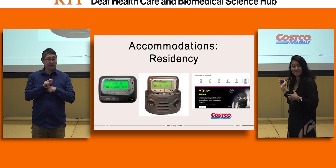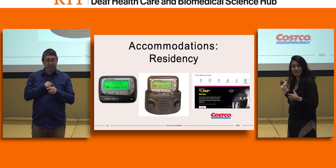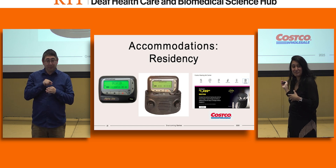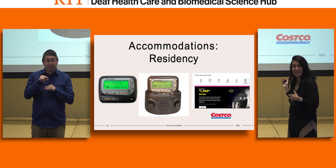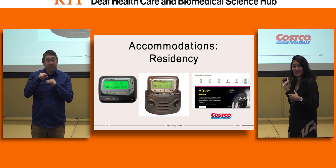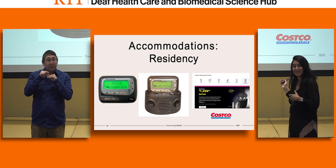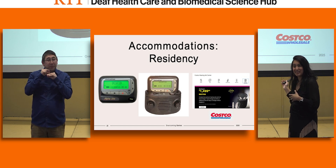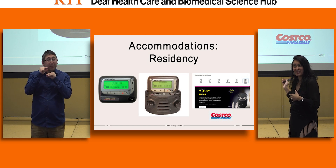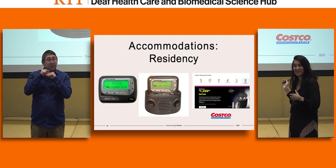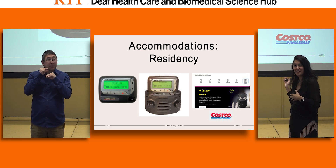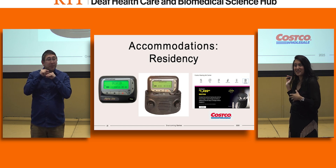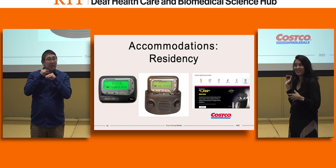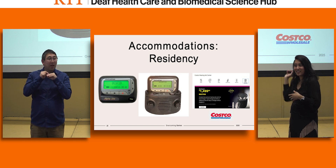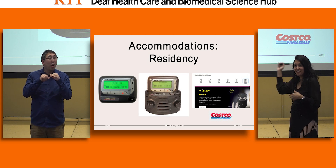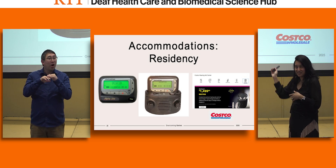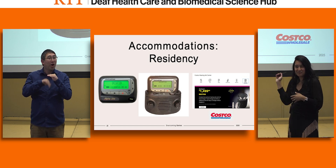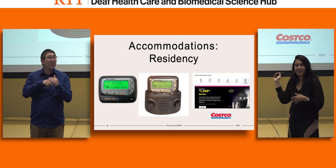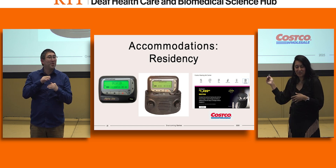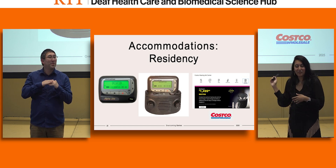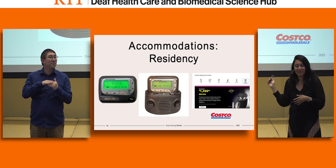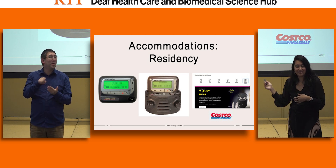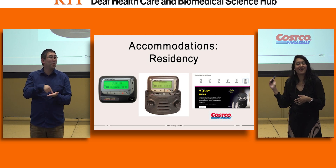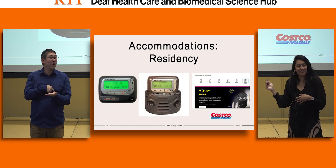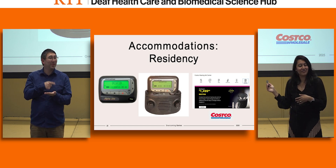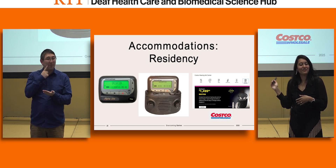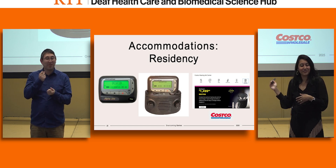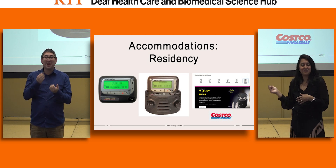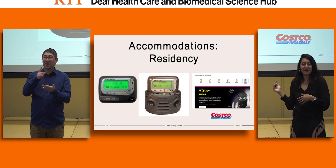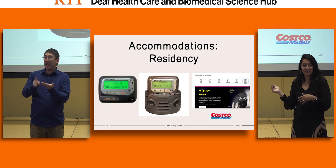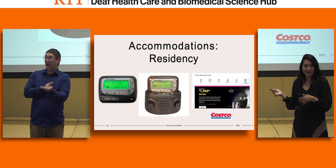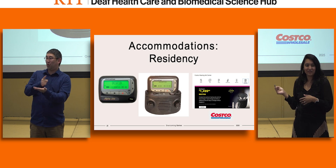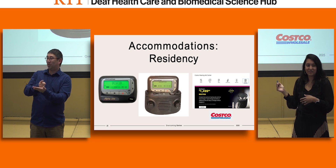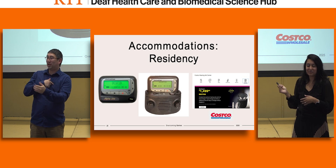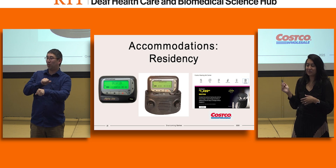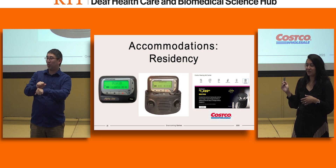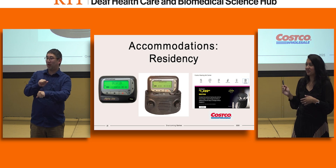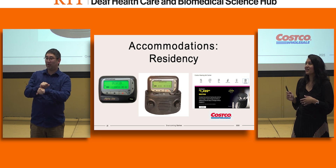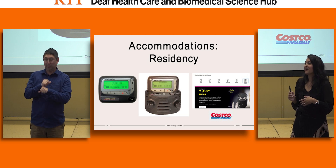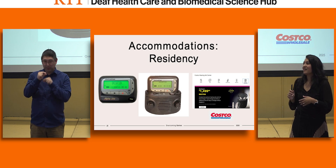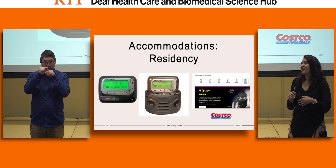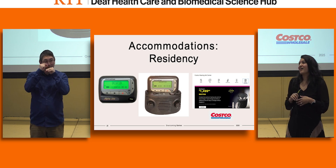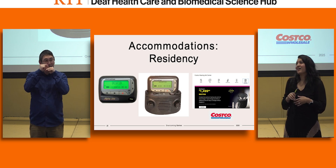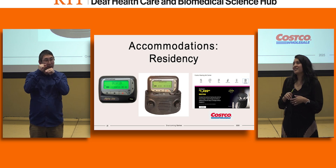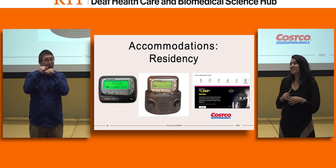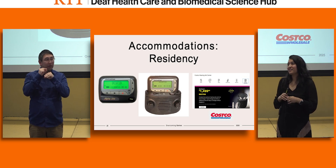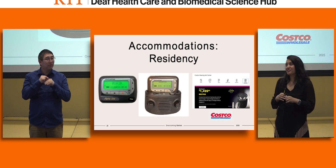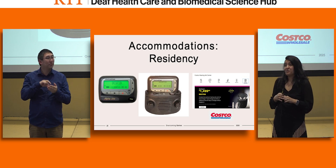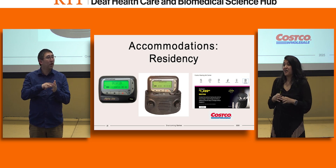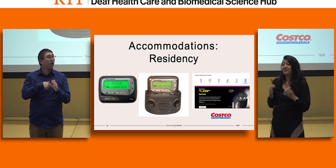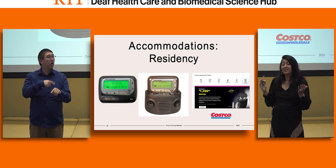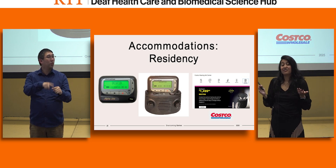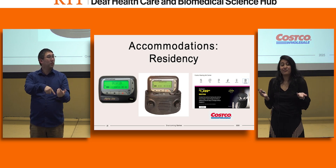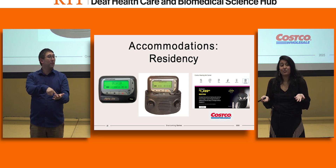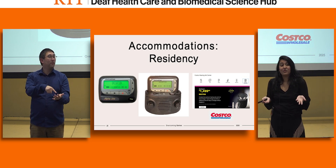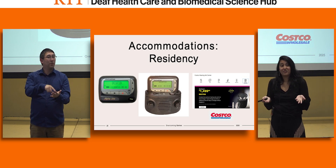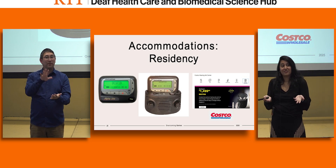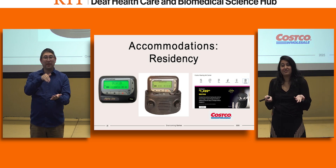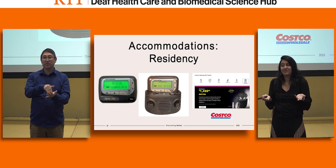you're making a less-than-minimum-wage salary for the amount of hours we work, and so, I could not afford